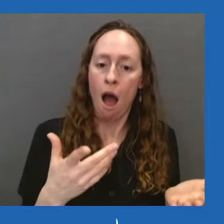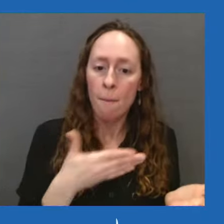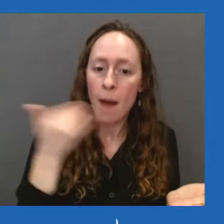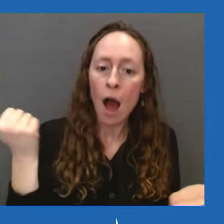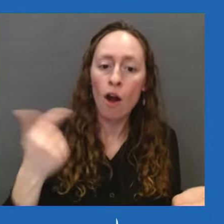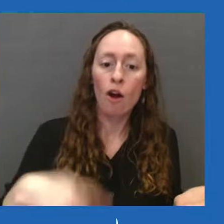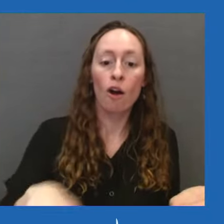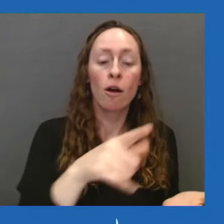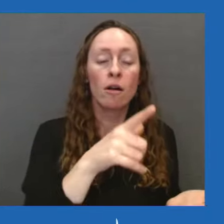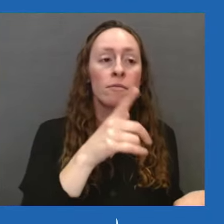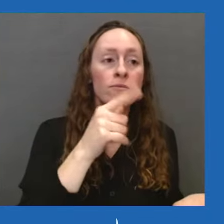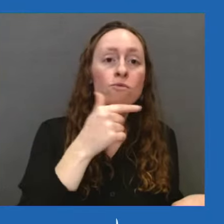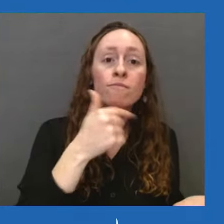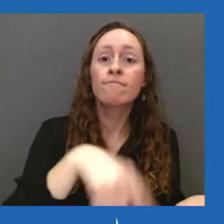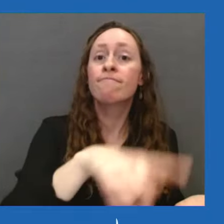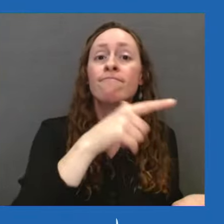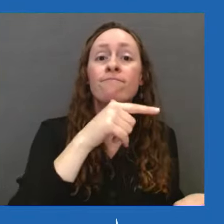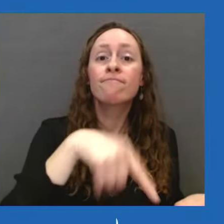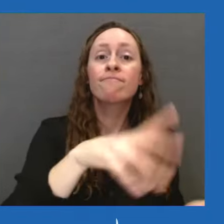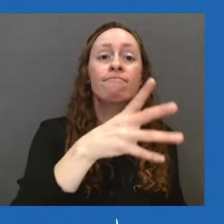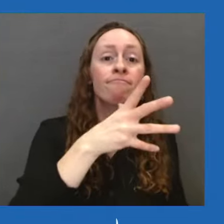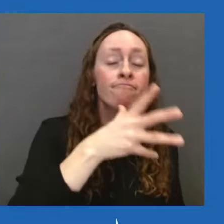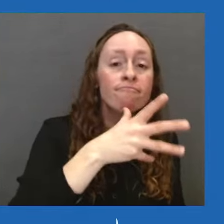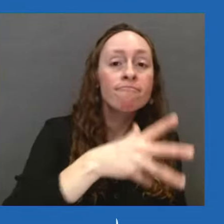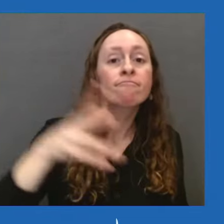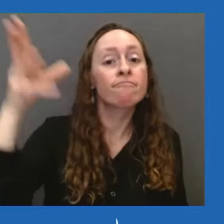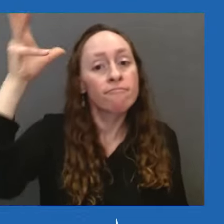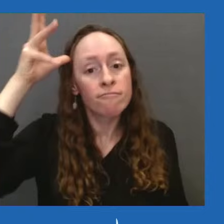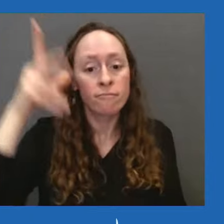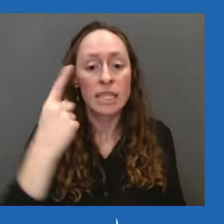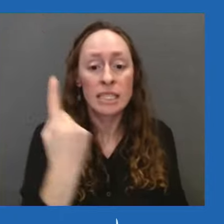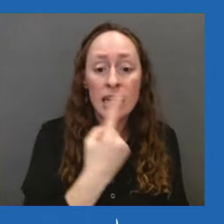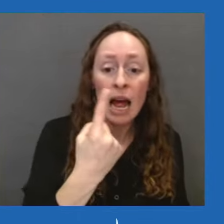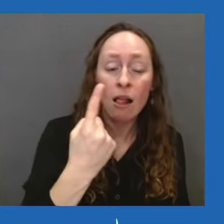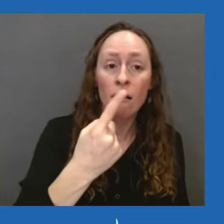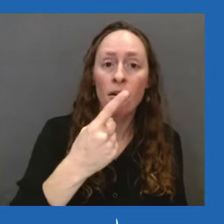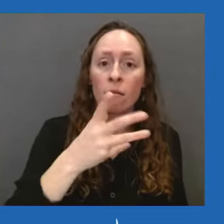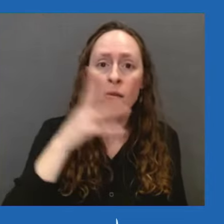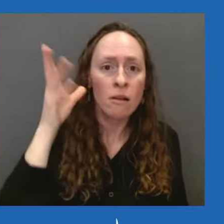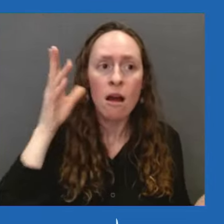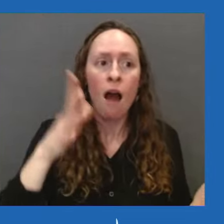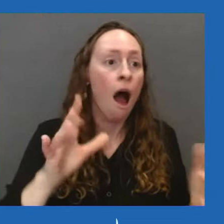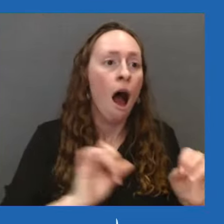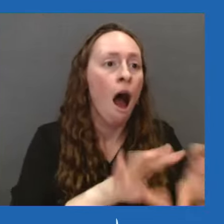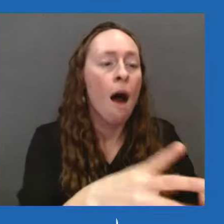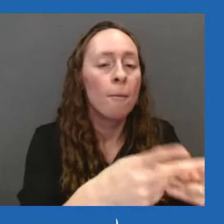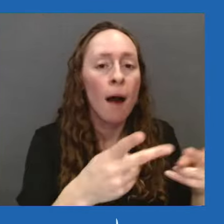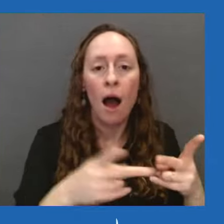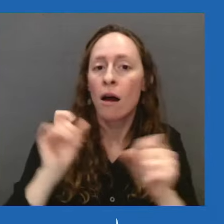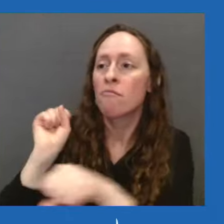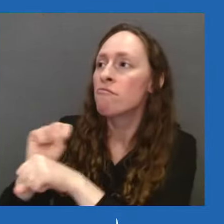they're able to get a job, pay a tax, go to work because someone can be with their child.